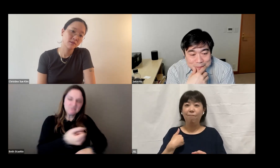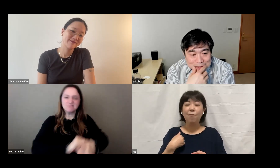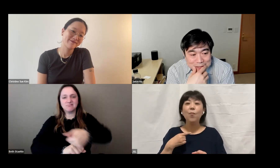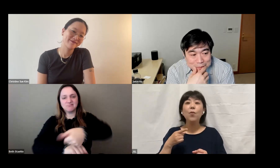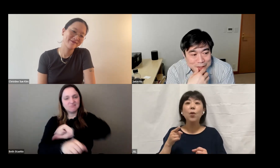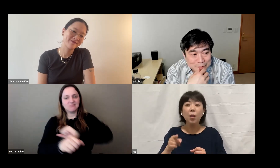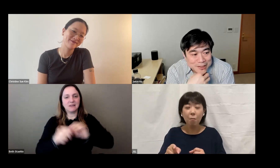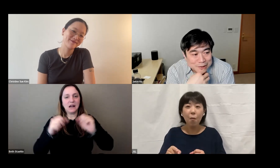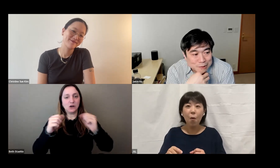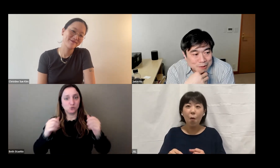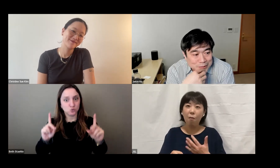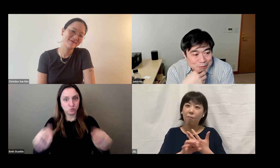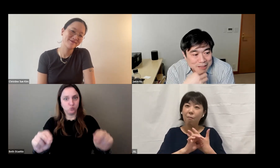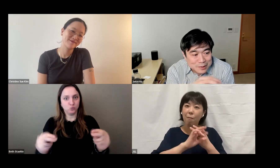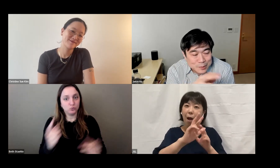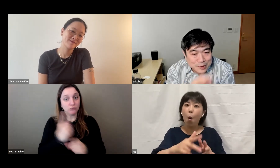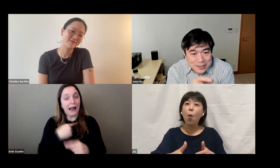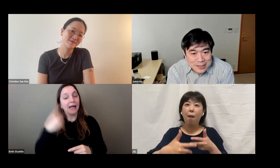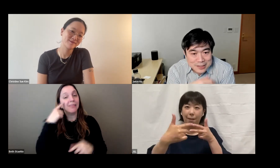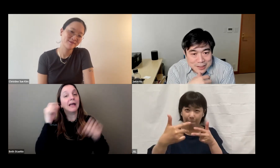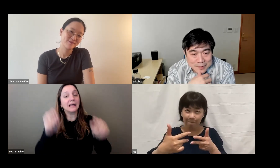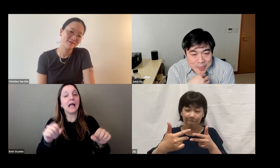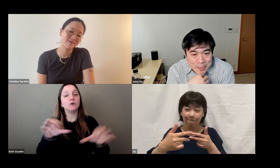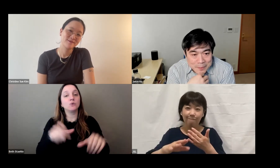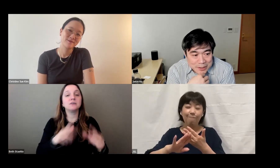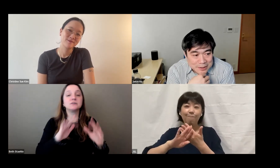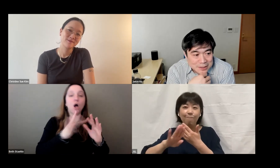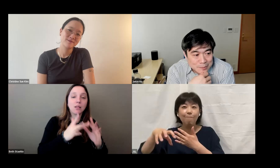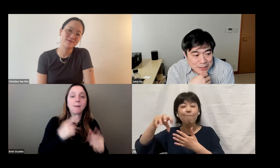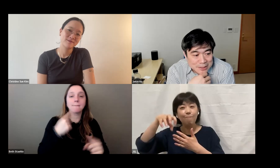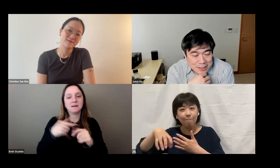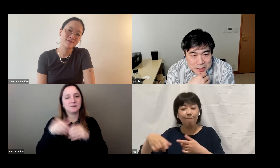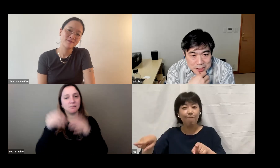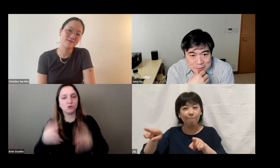I really do want to make this more than just a single presentation.